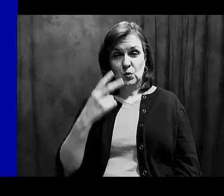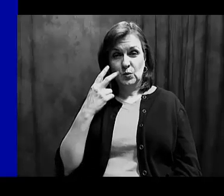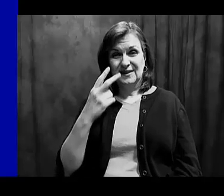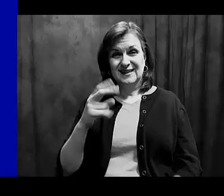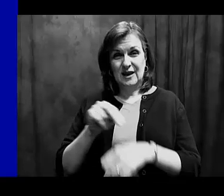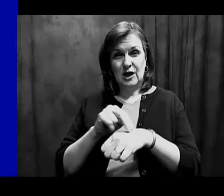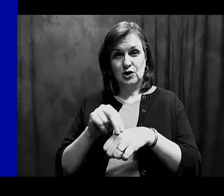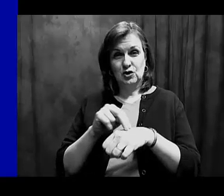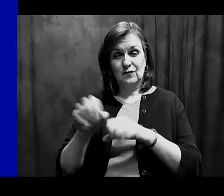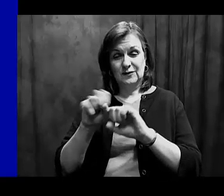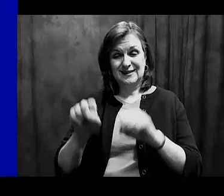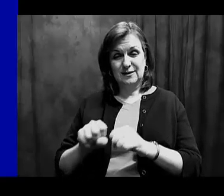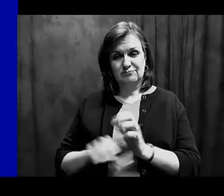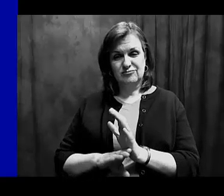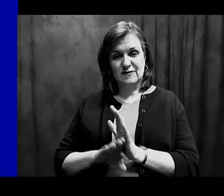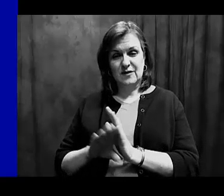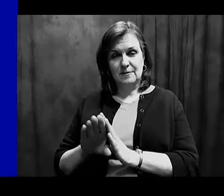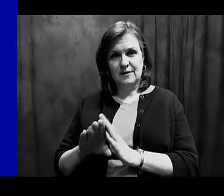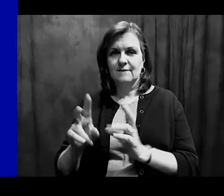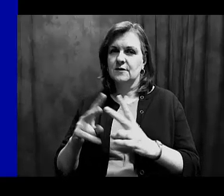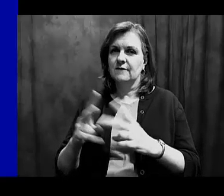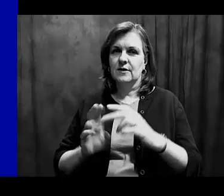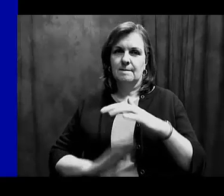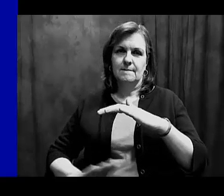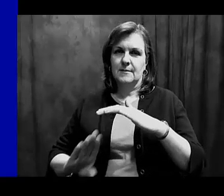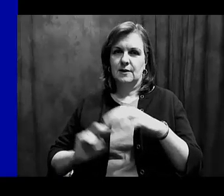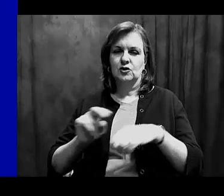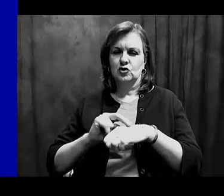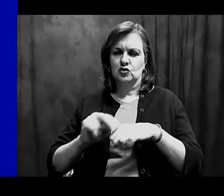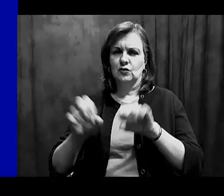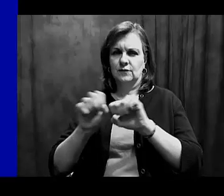in particular we see the development of a nervous system